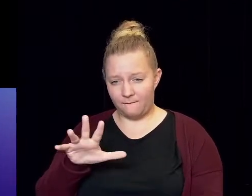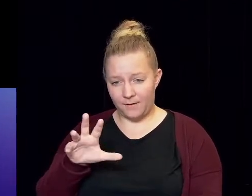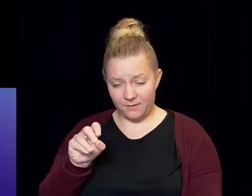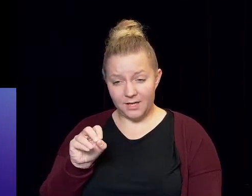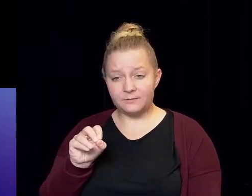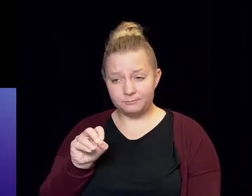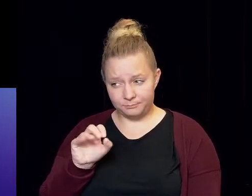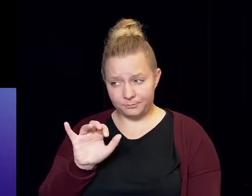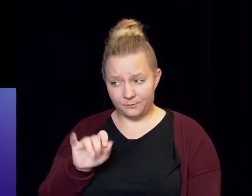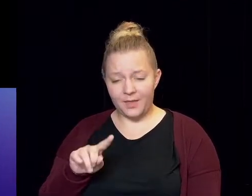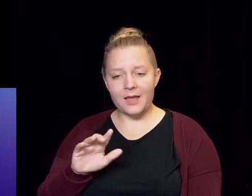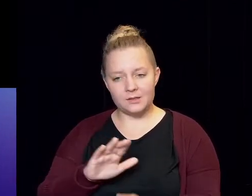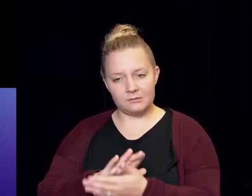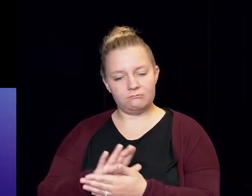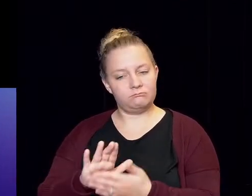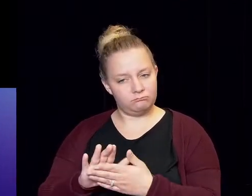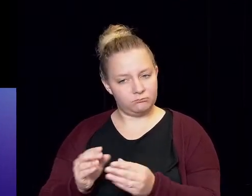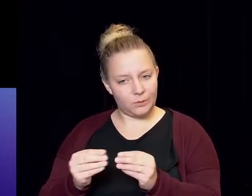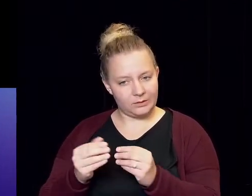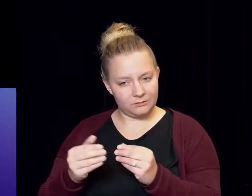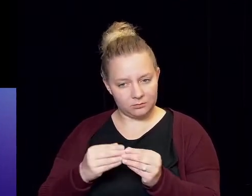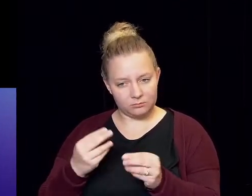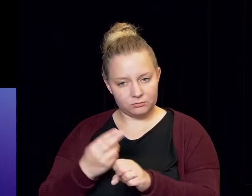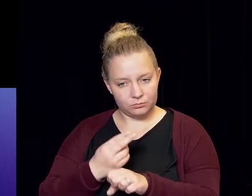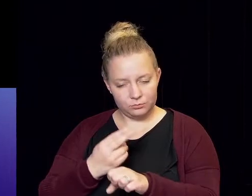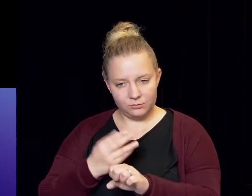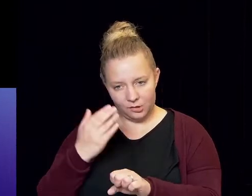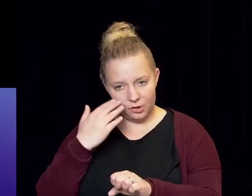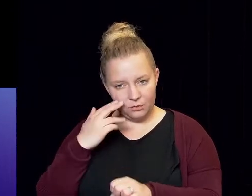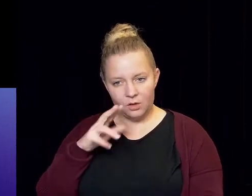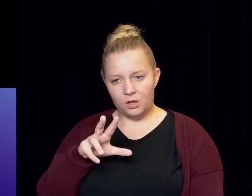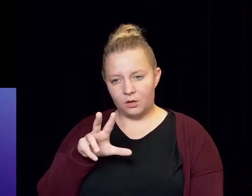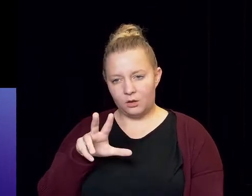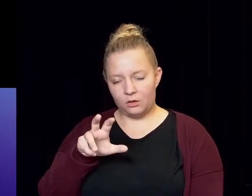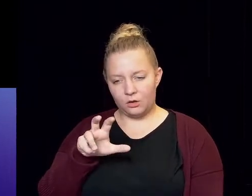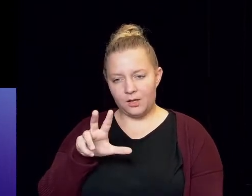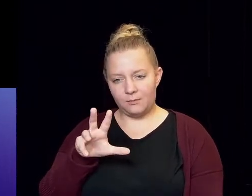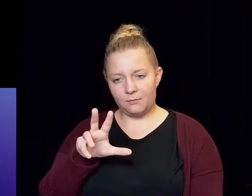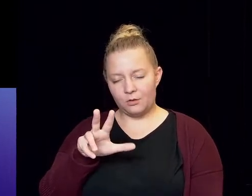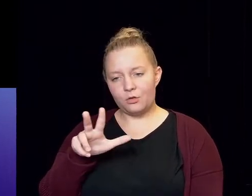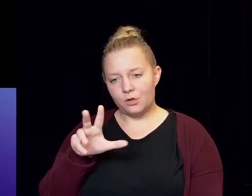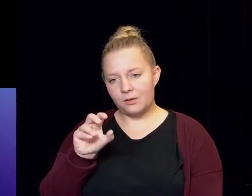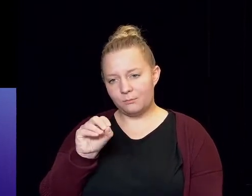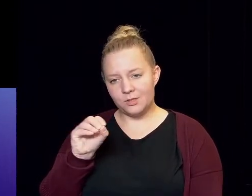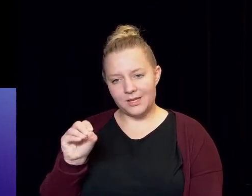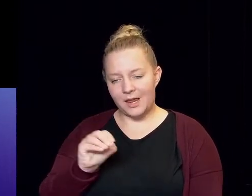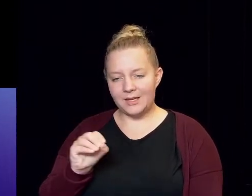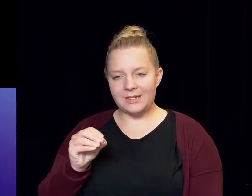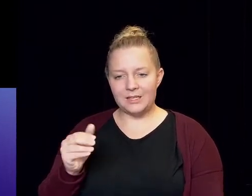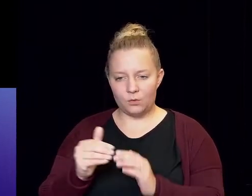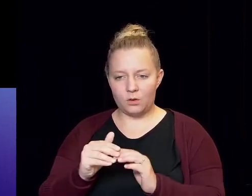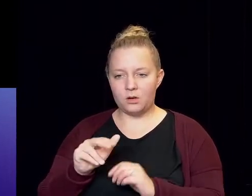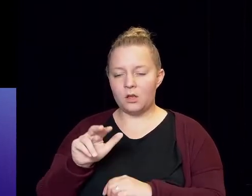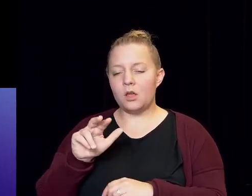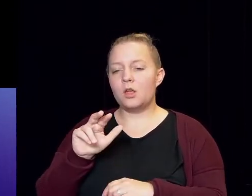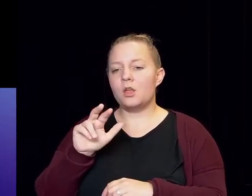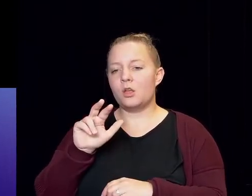that can be nicer. Because, I know that 30% is 3/10. So remember, if I find 1/10,